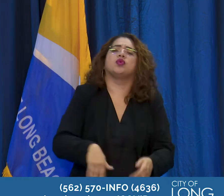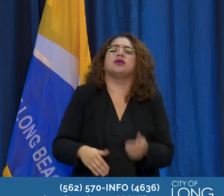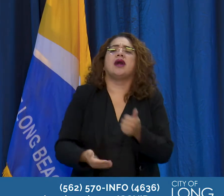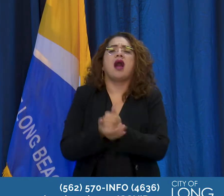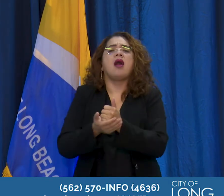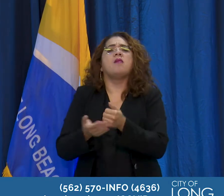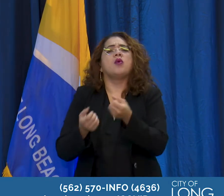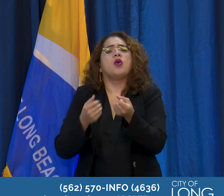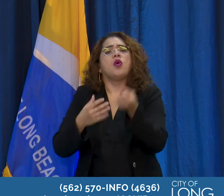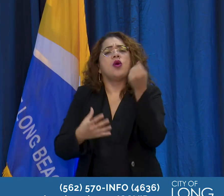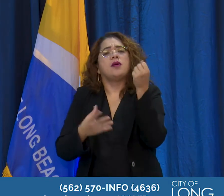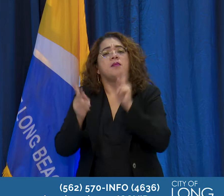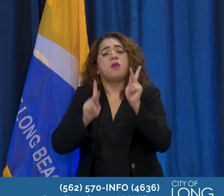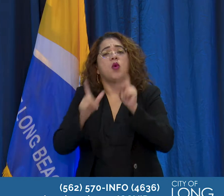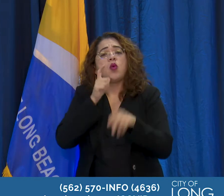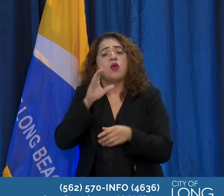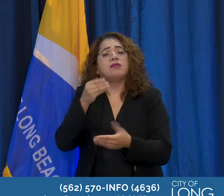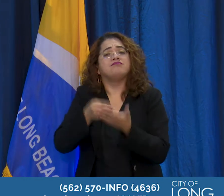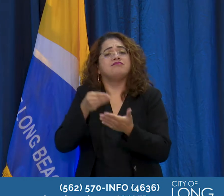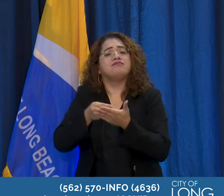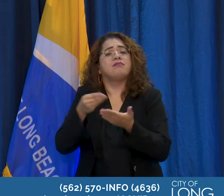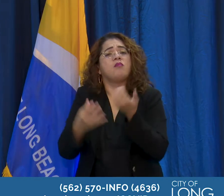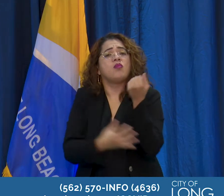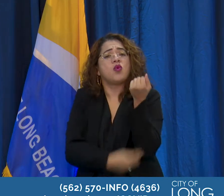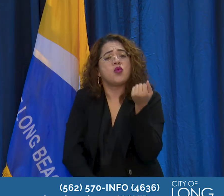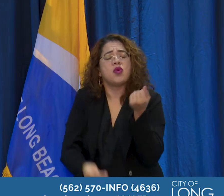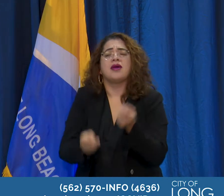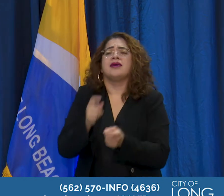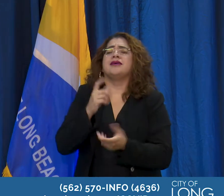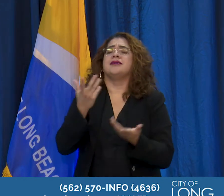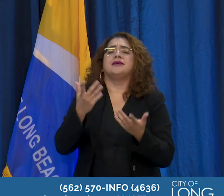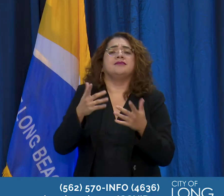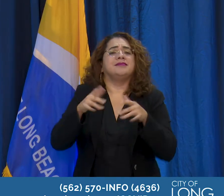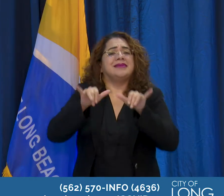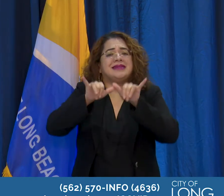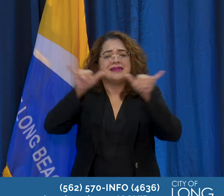You can complete the census online, by phone, or by mail.